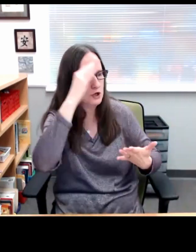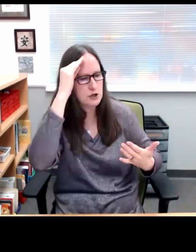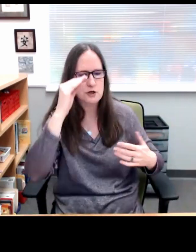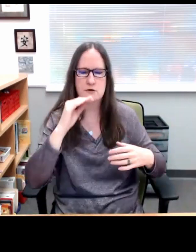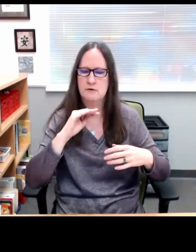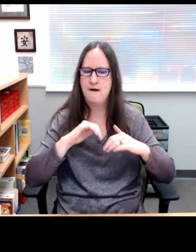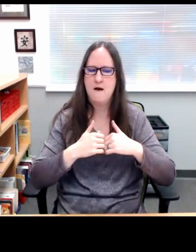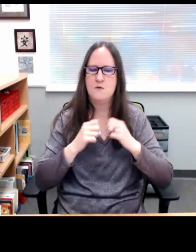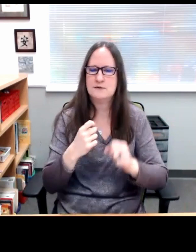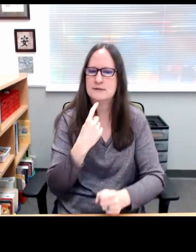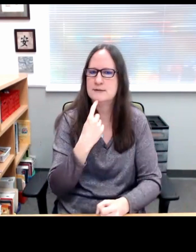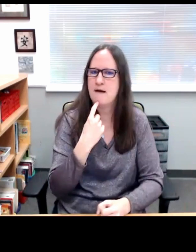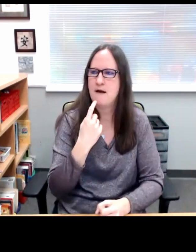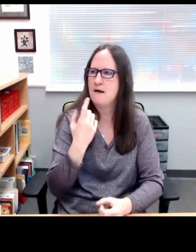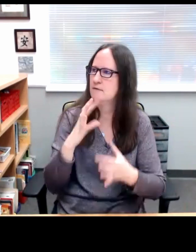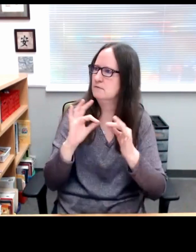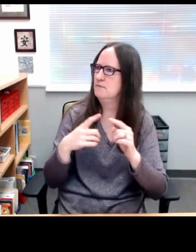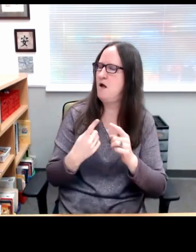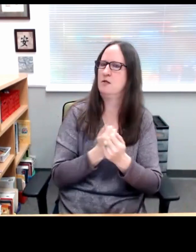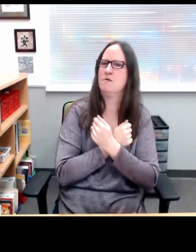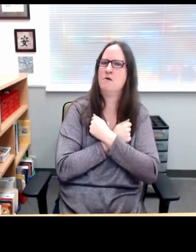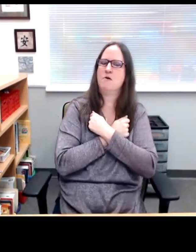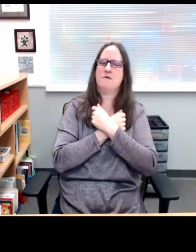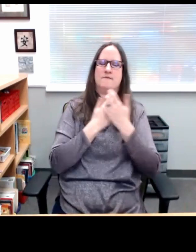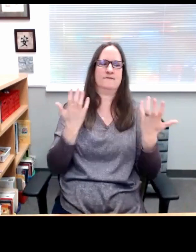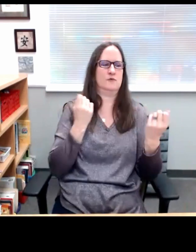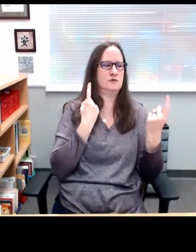be a two way street too. You give one phrase and they might give a phrase back to you,